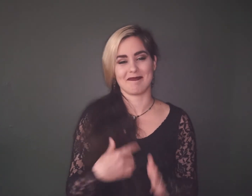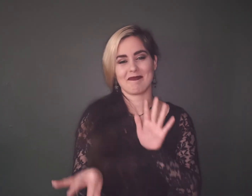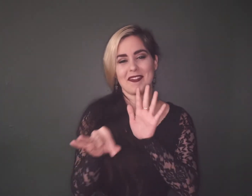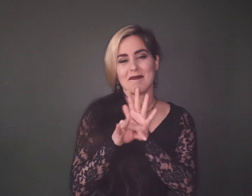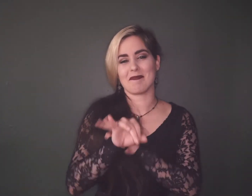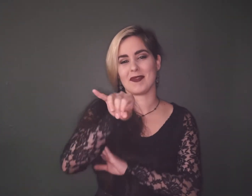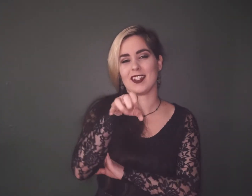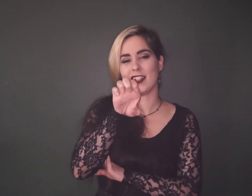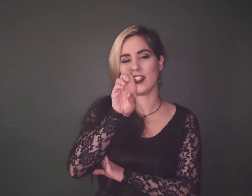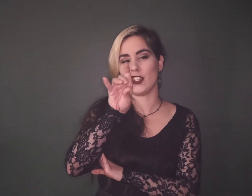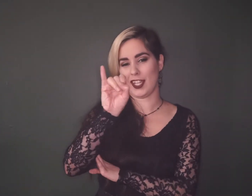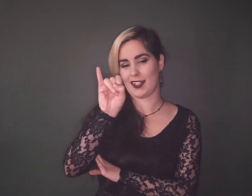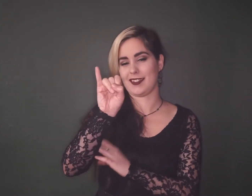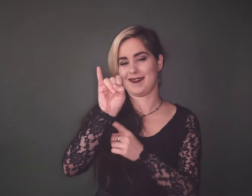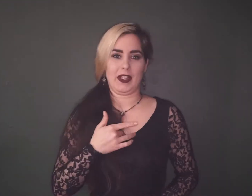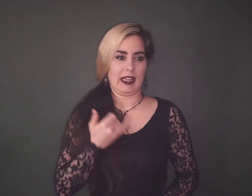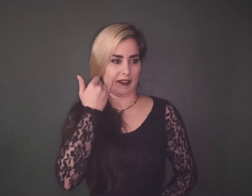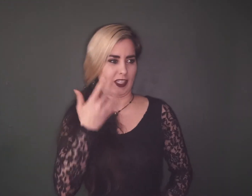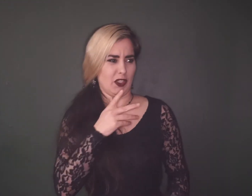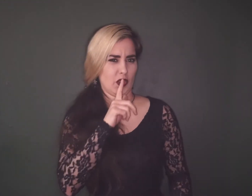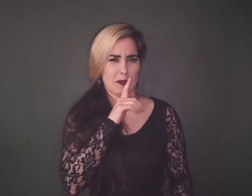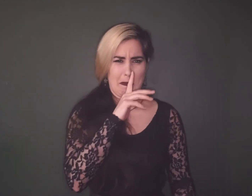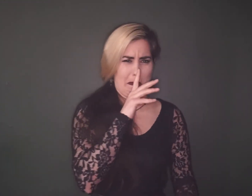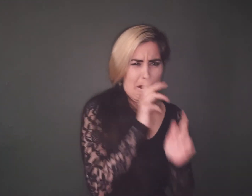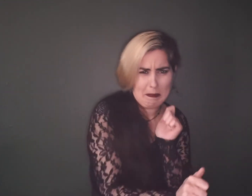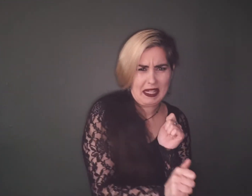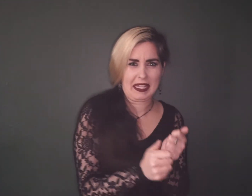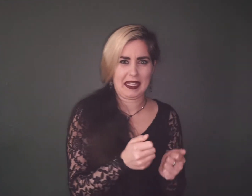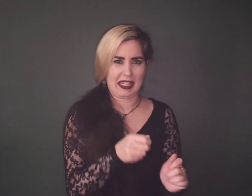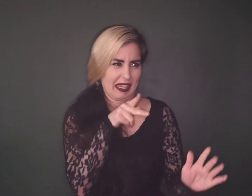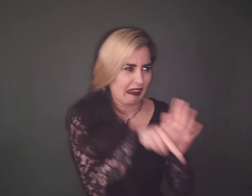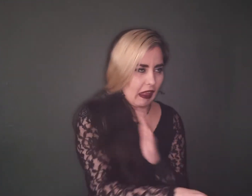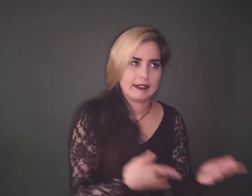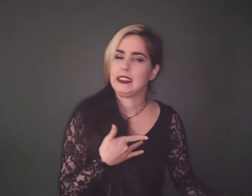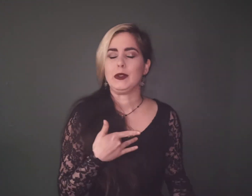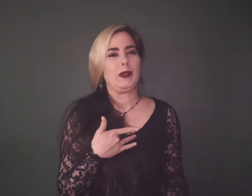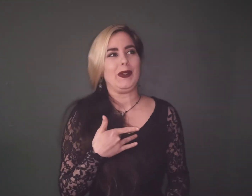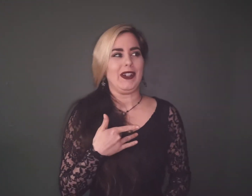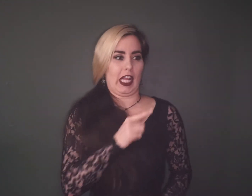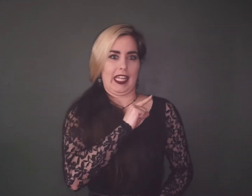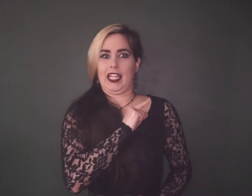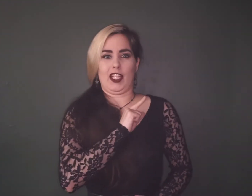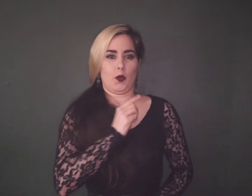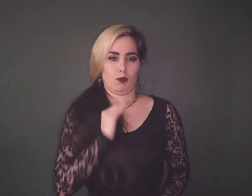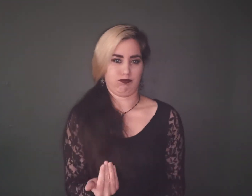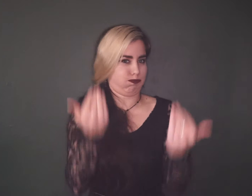Uhh... I'd have to go with Jedi. I feel that if I was being mean or killing people the guilt would overwhelm me.